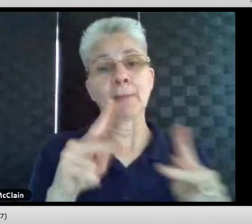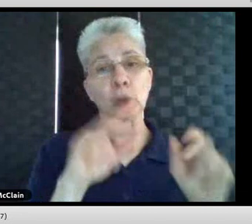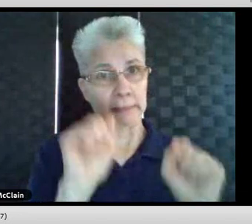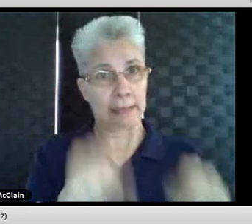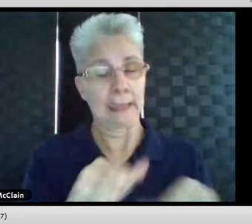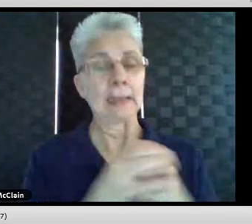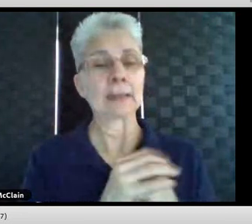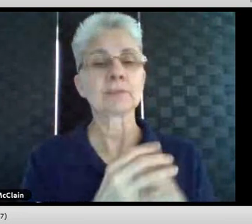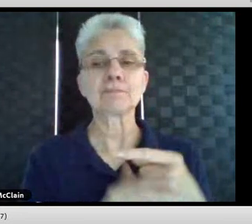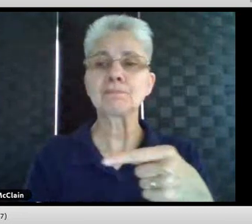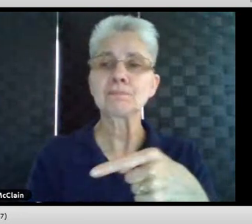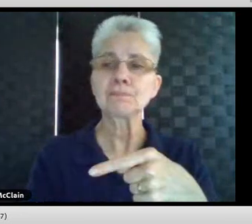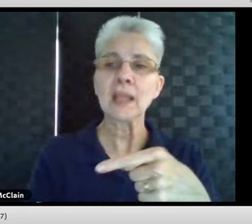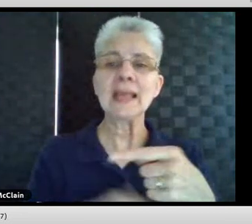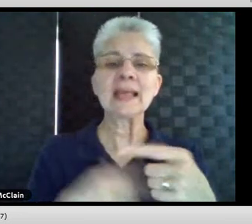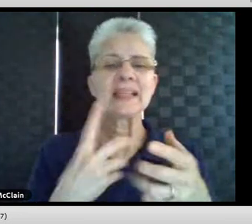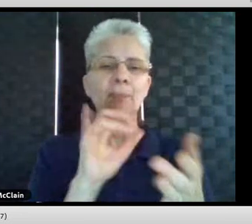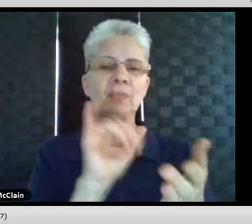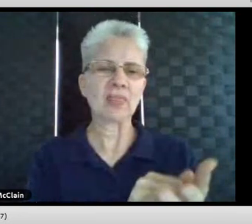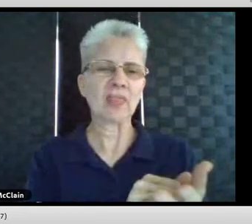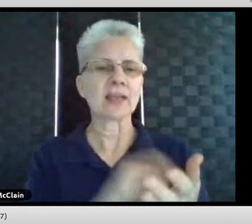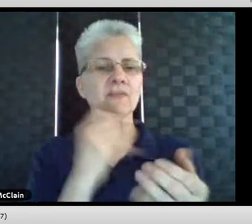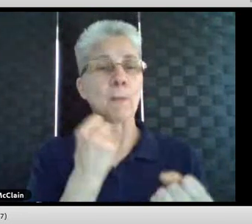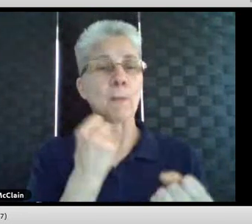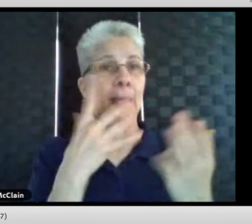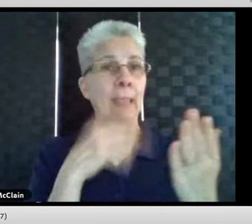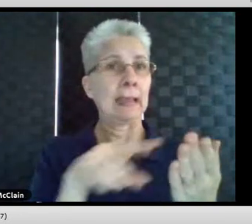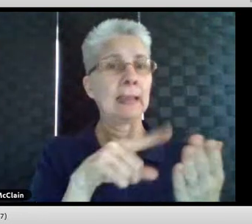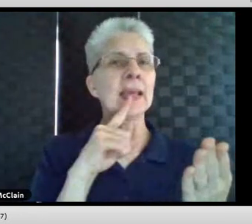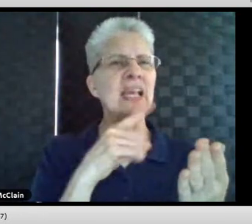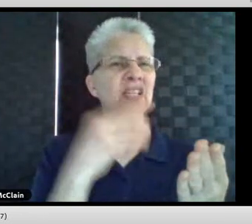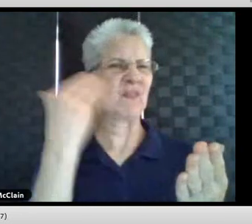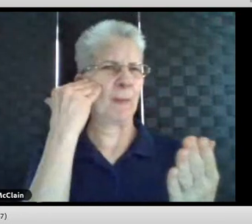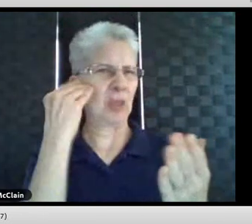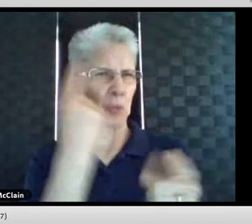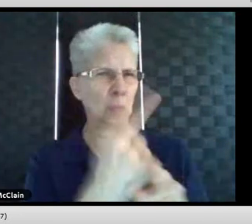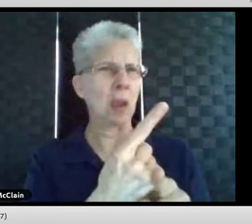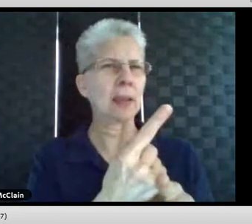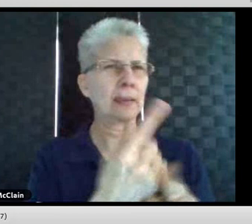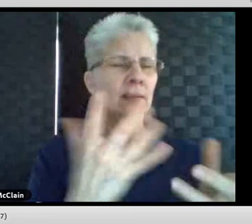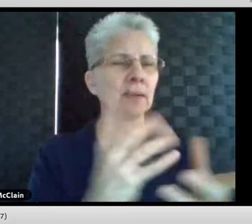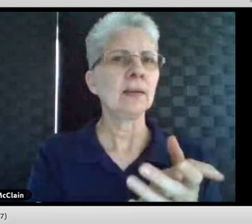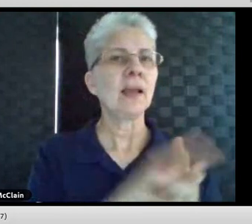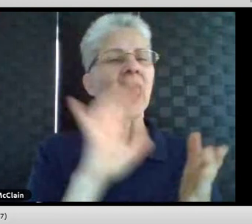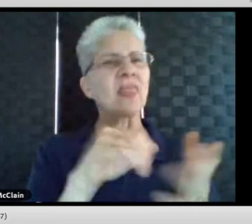You know, it's just something that, for a lot of them, is familiar, right? And that's kind of hit-or-miss, too.